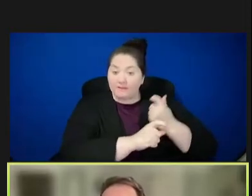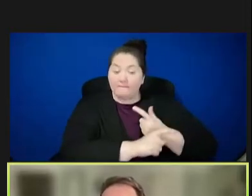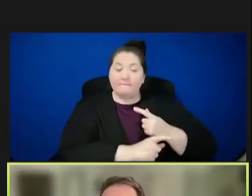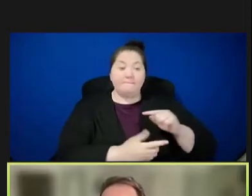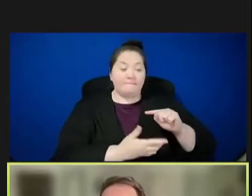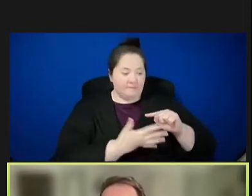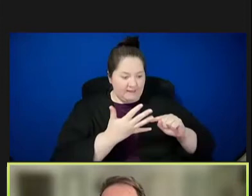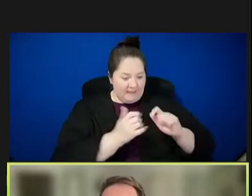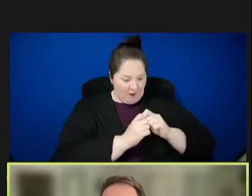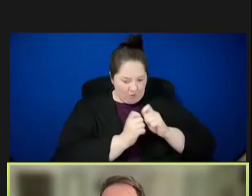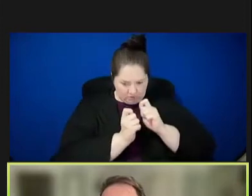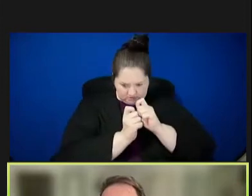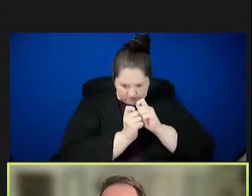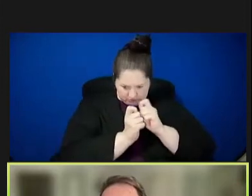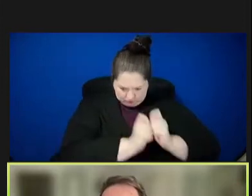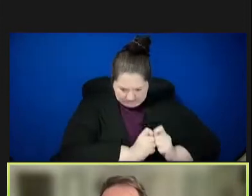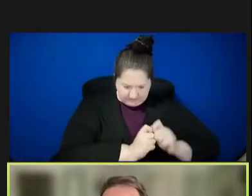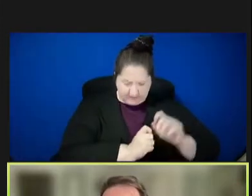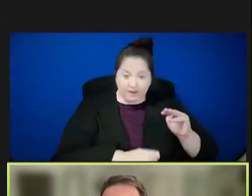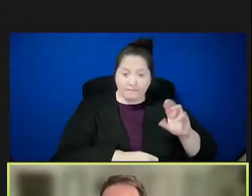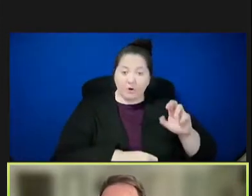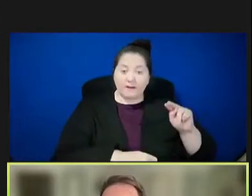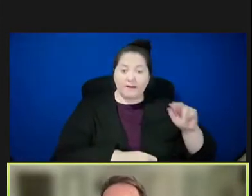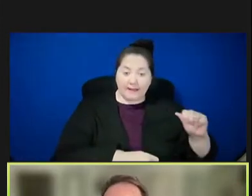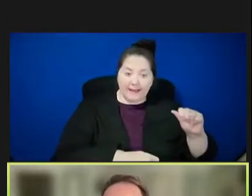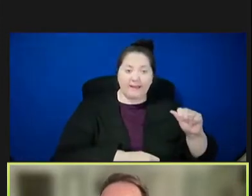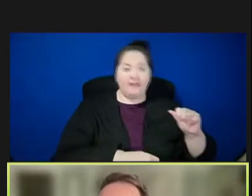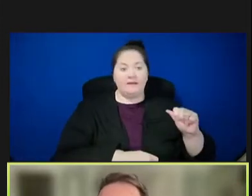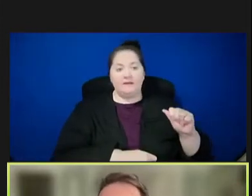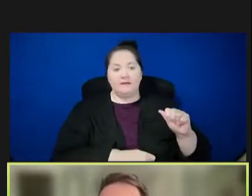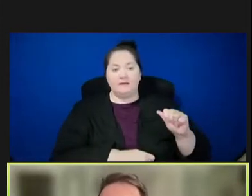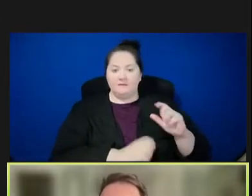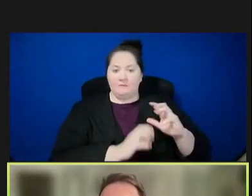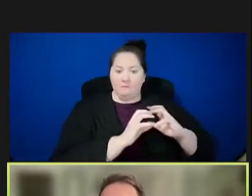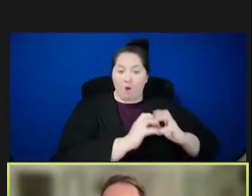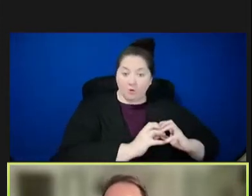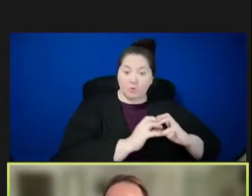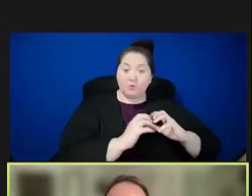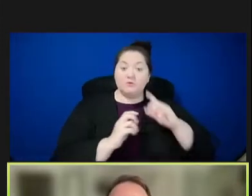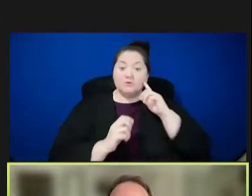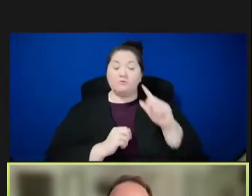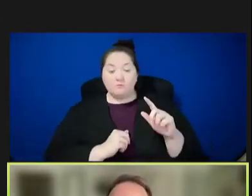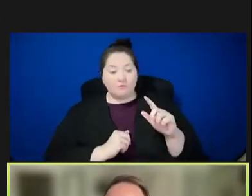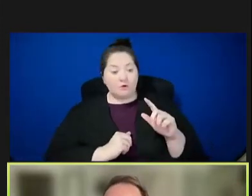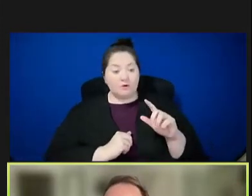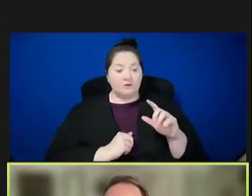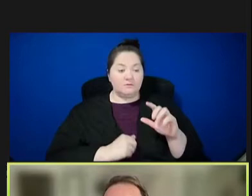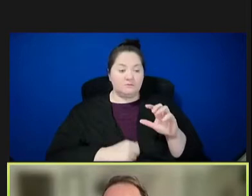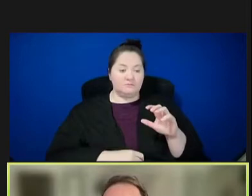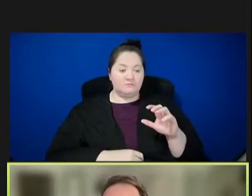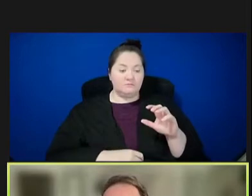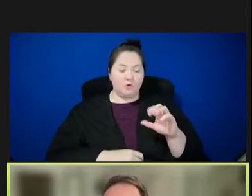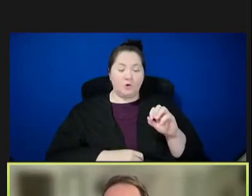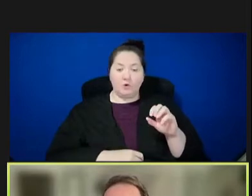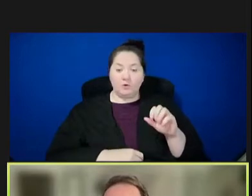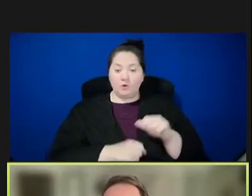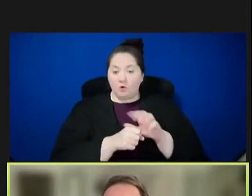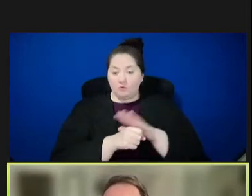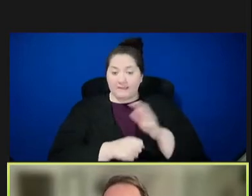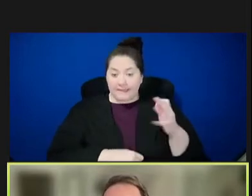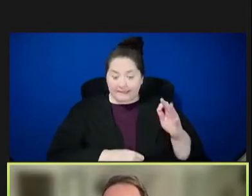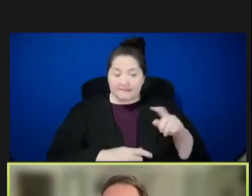mRNA molecules for COVID-19 vaccines and design vaccines which have better chemical stability,